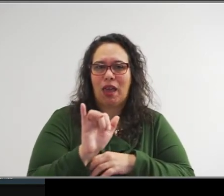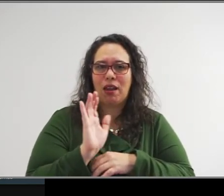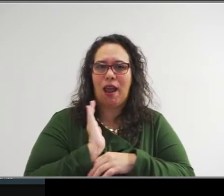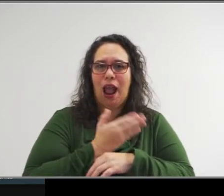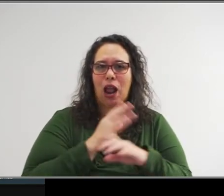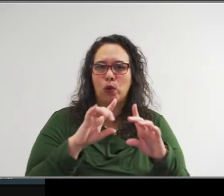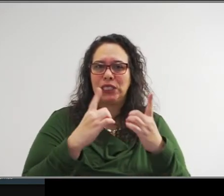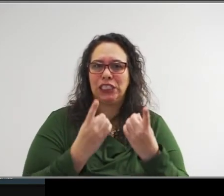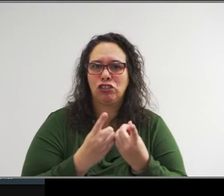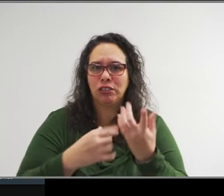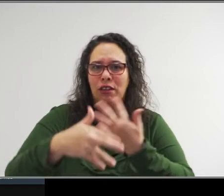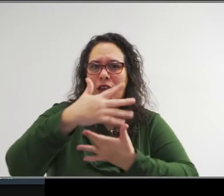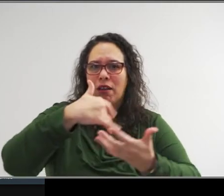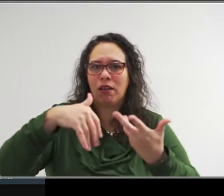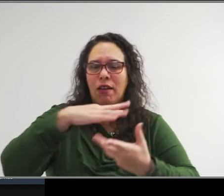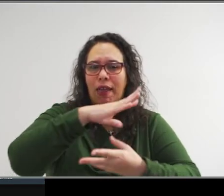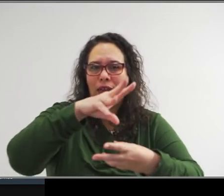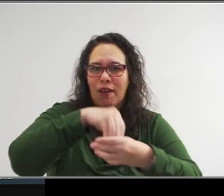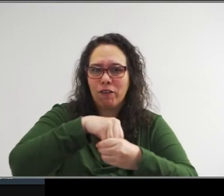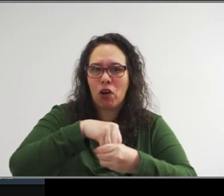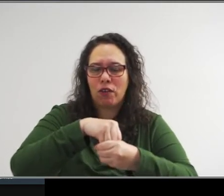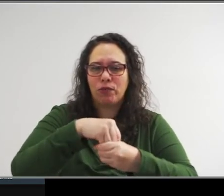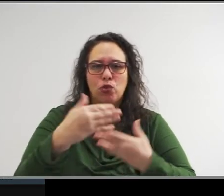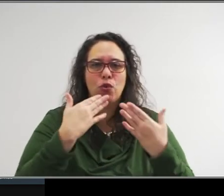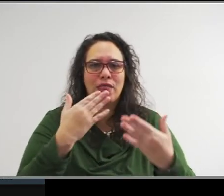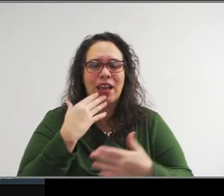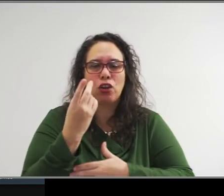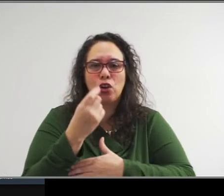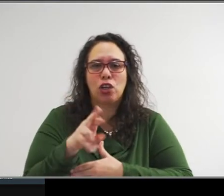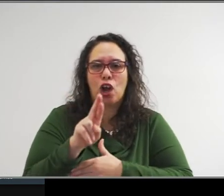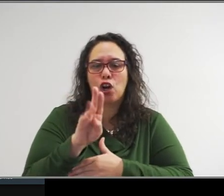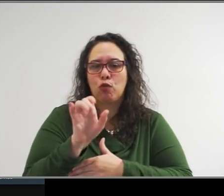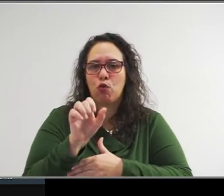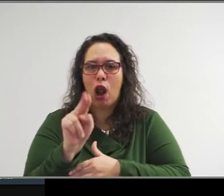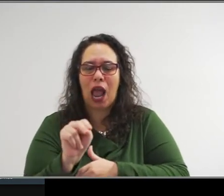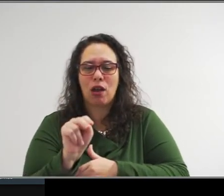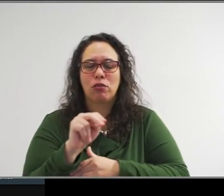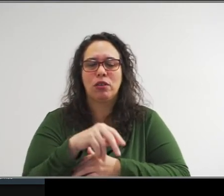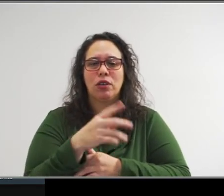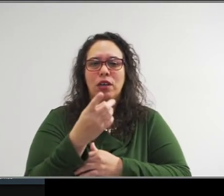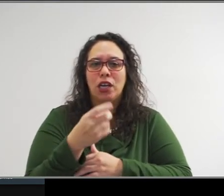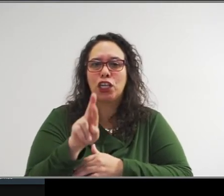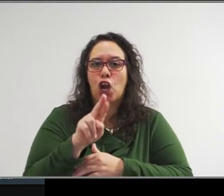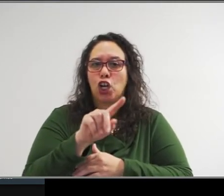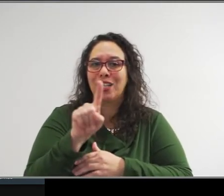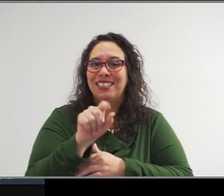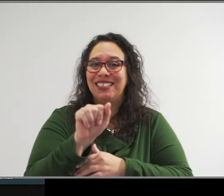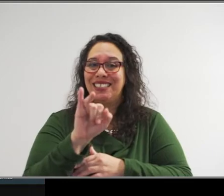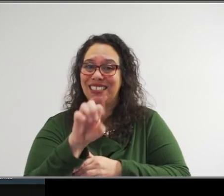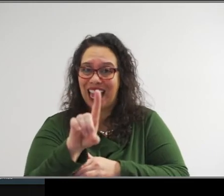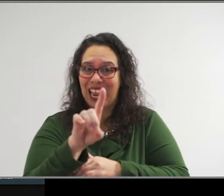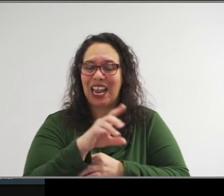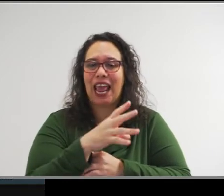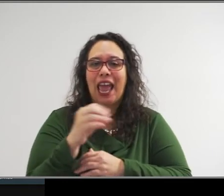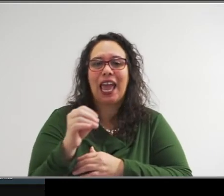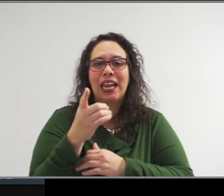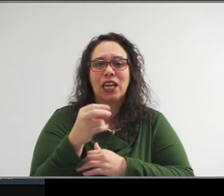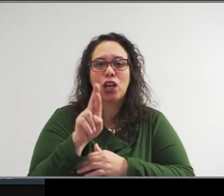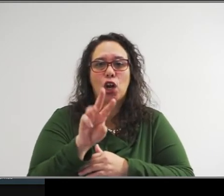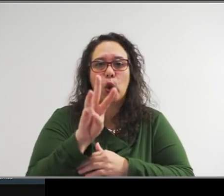So thank you Dr. Brown, Dr. Zaid, and Dr. Williams. But the best things that I want to give to is to the two